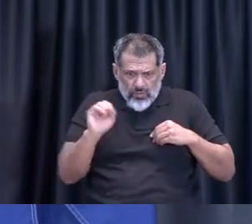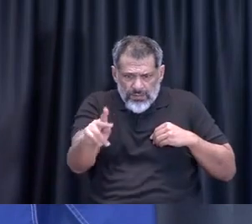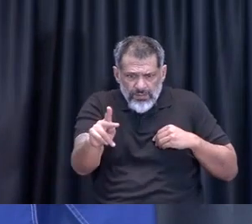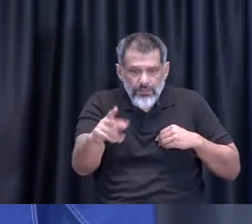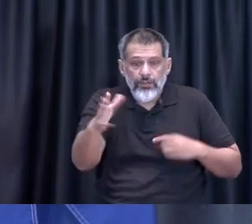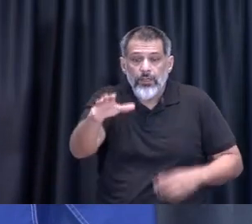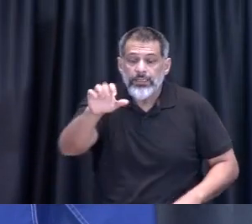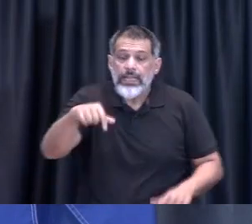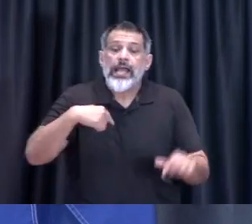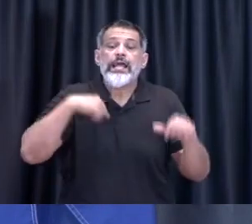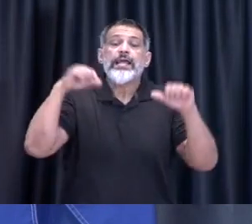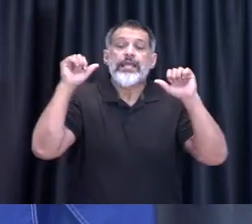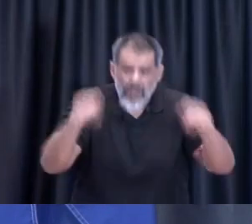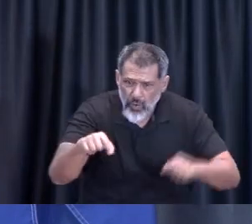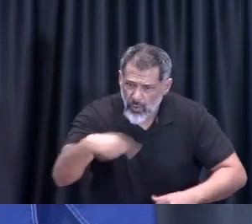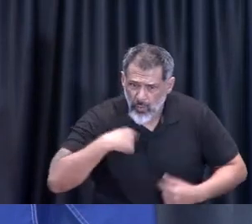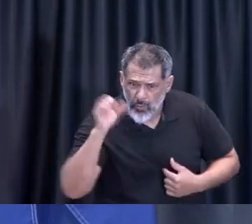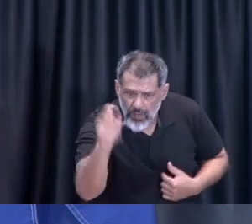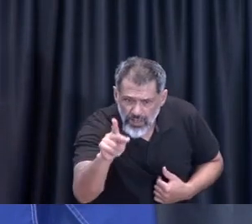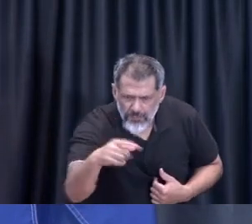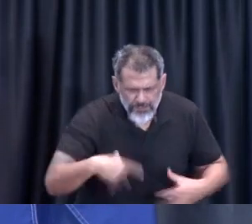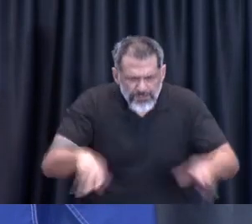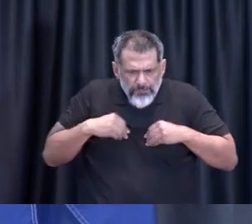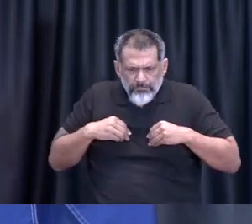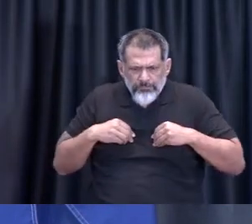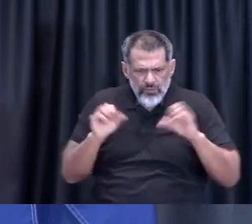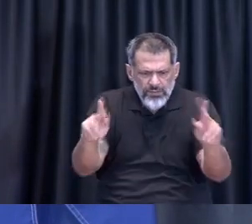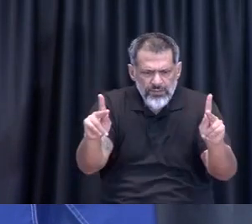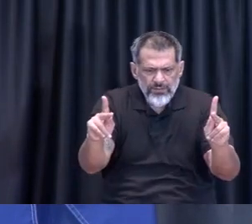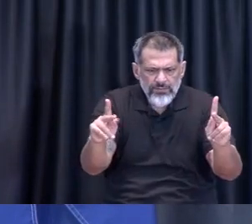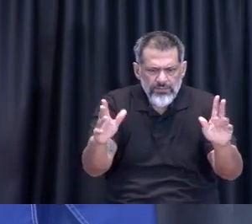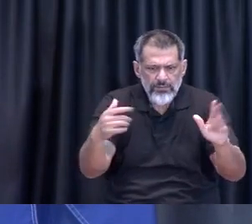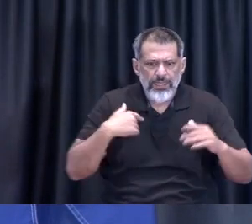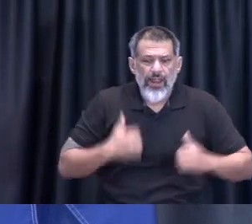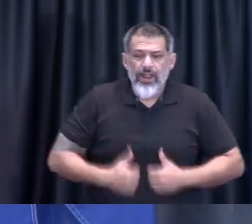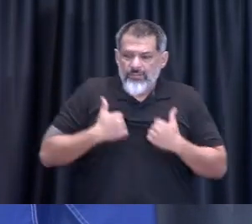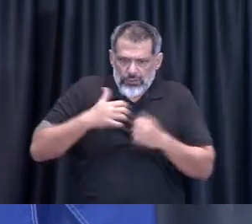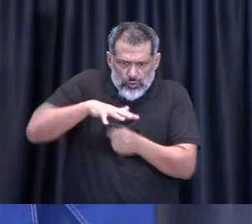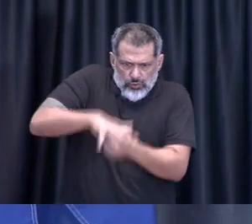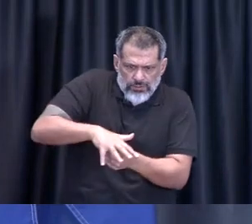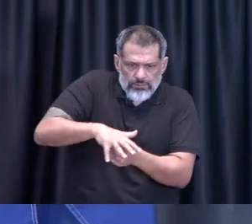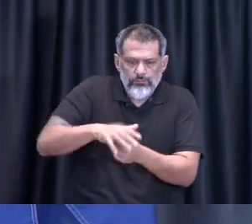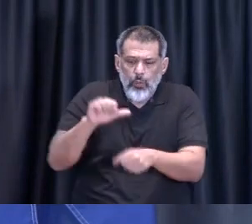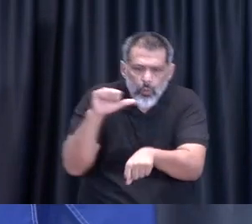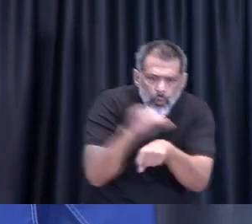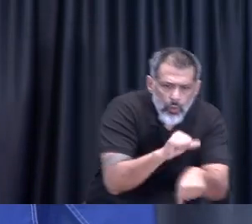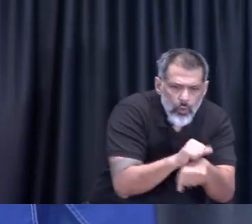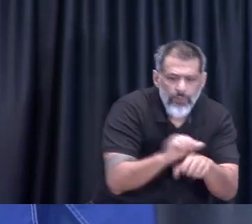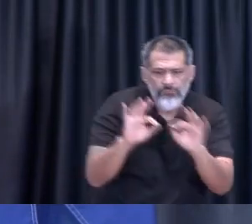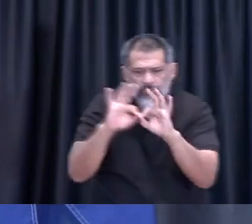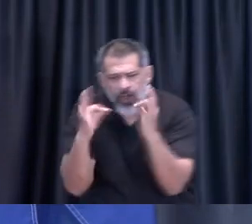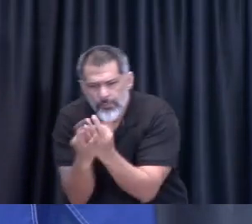OK. The stresses of life, work and family affect each of us in different ways